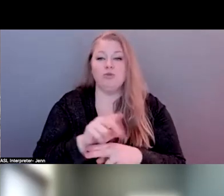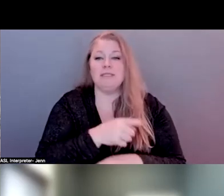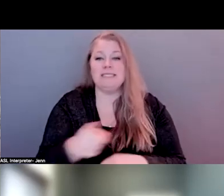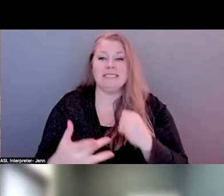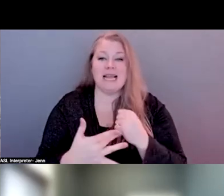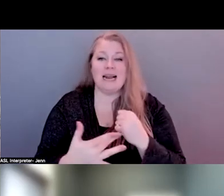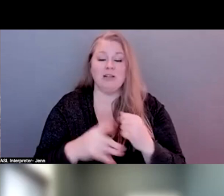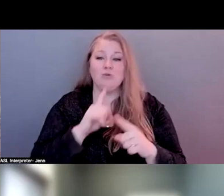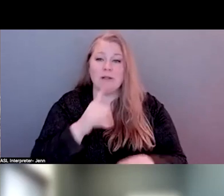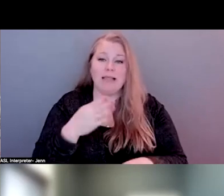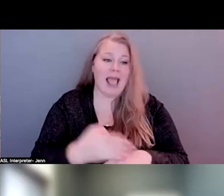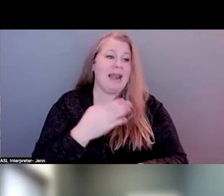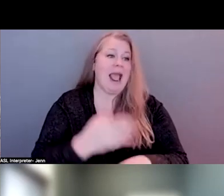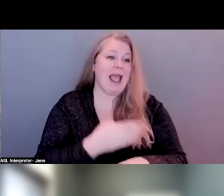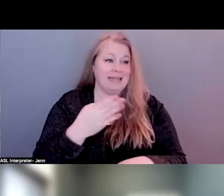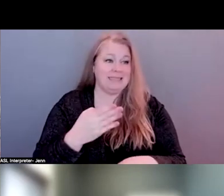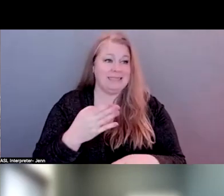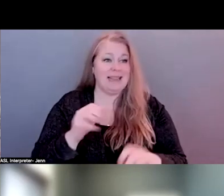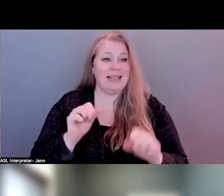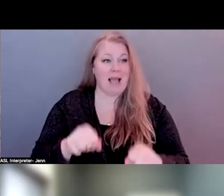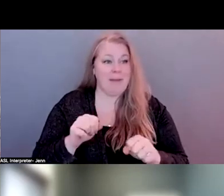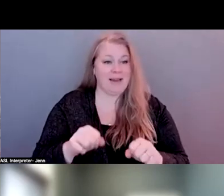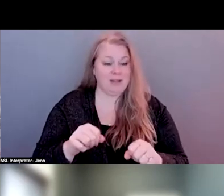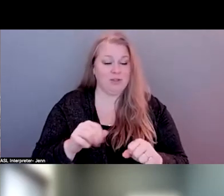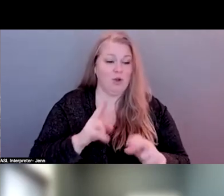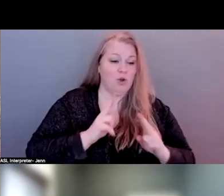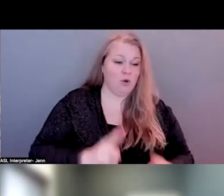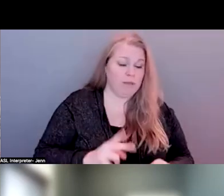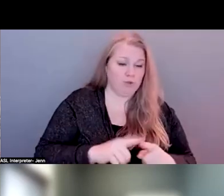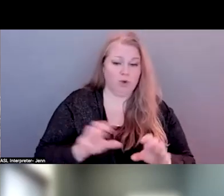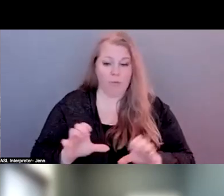enhance capability -- human-computer, human-human, and human-individual.